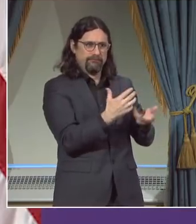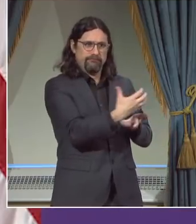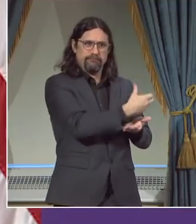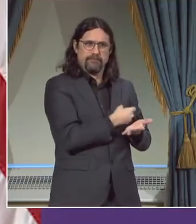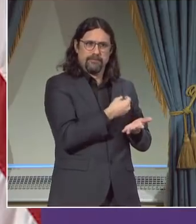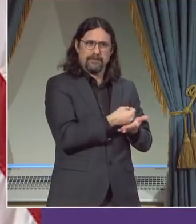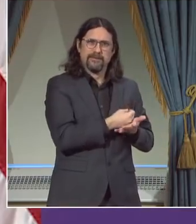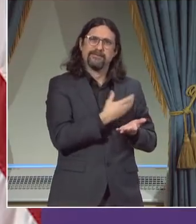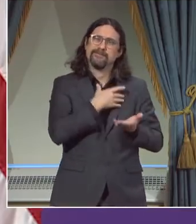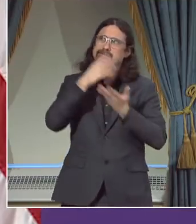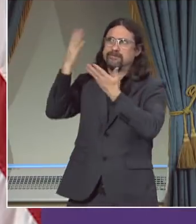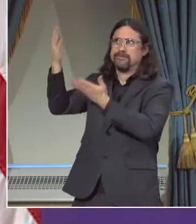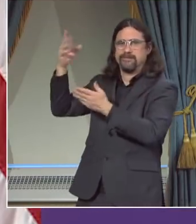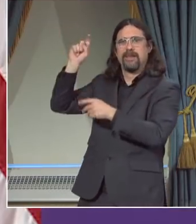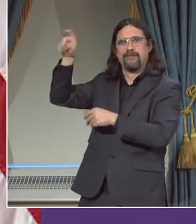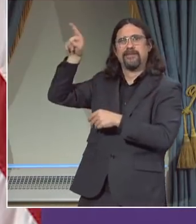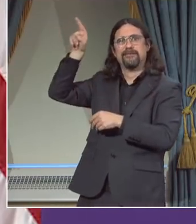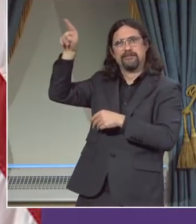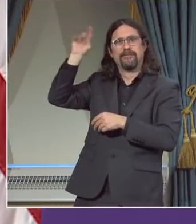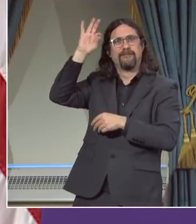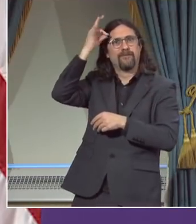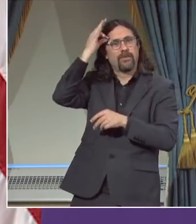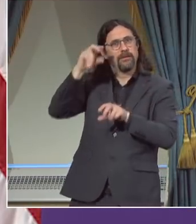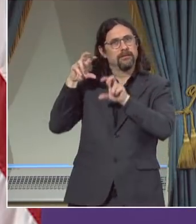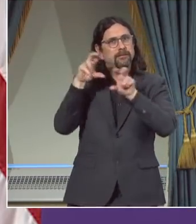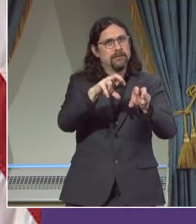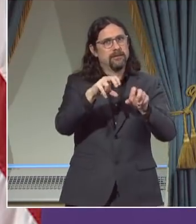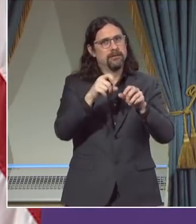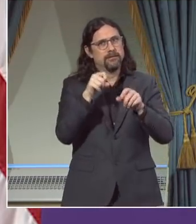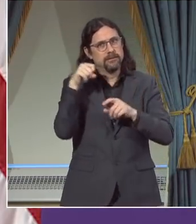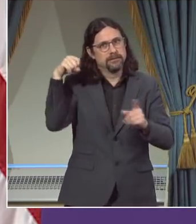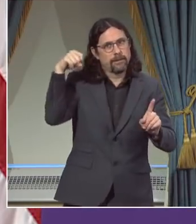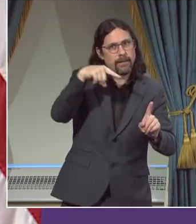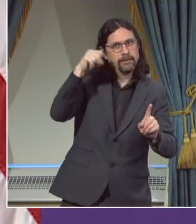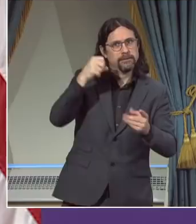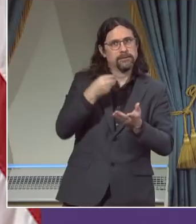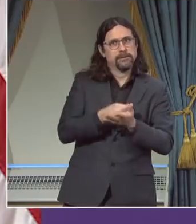LIVES RIGHT NOW, MONEY'S NO BJOECT. WE'RE GONGI TODO EVERYTHING AND ANYTHING TO SHORE